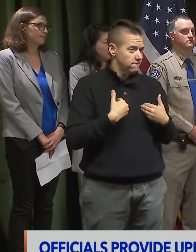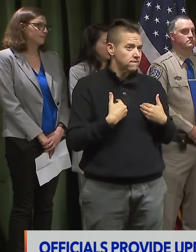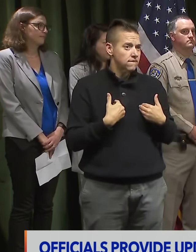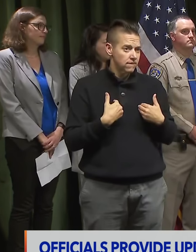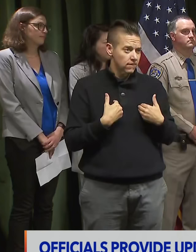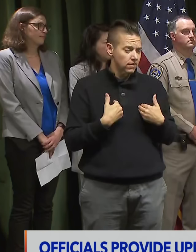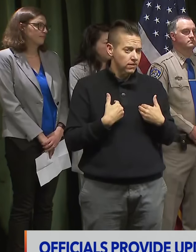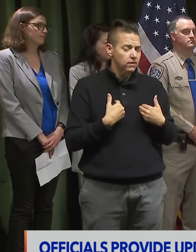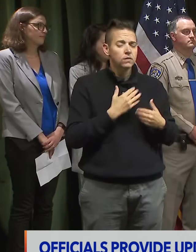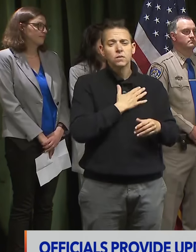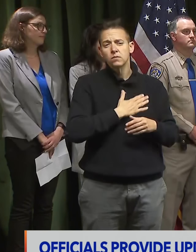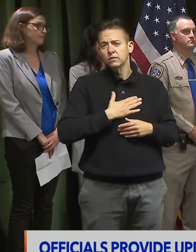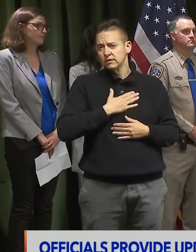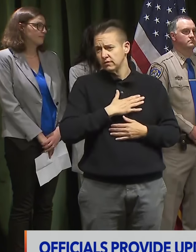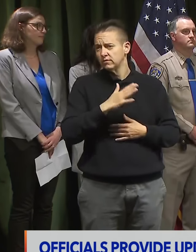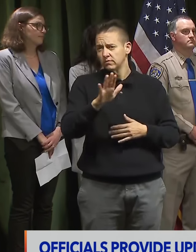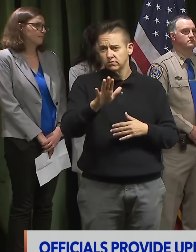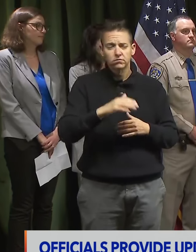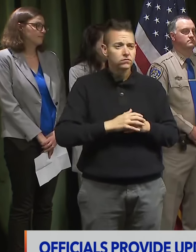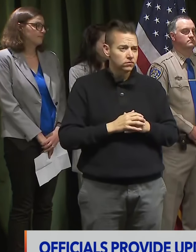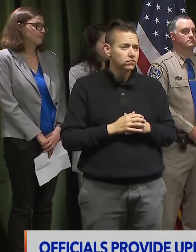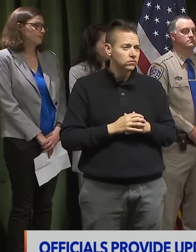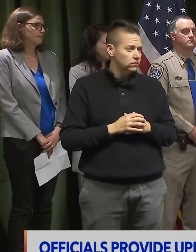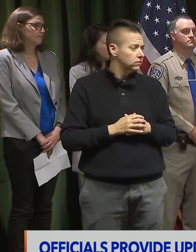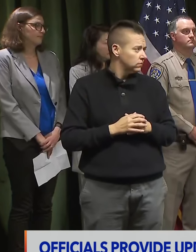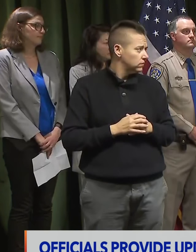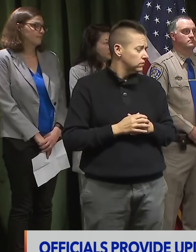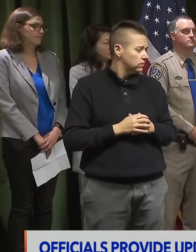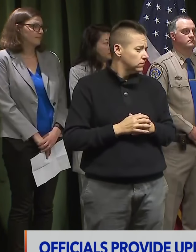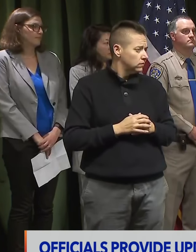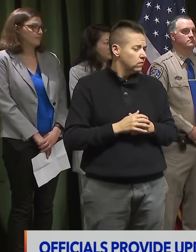I WILL DO GO INTO THE NEXT PHASE WILL TAKE ANY QUESTIONS